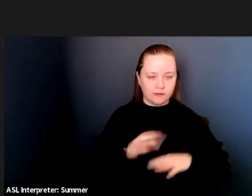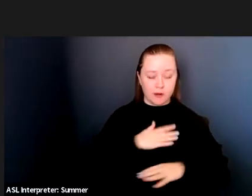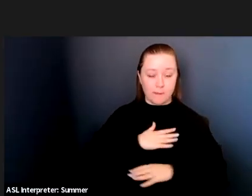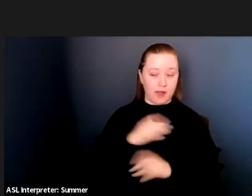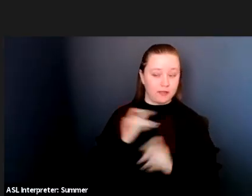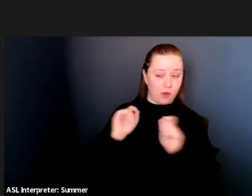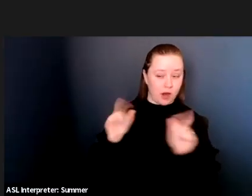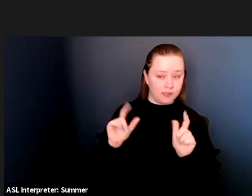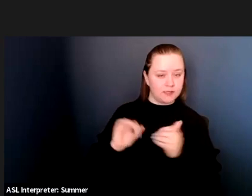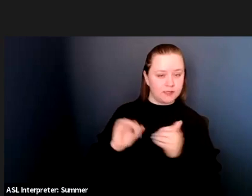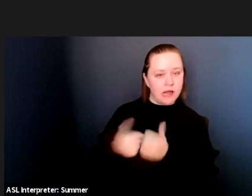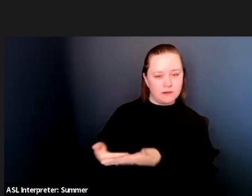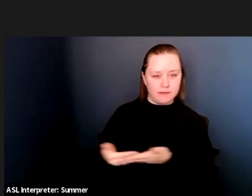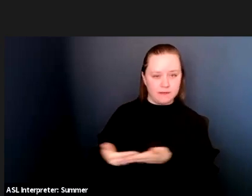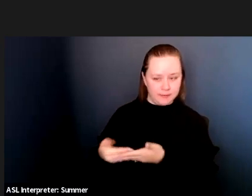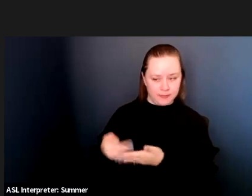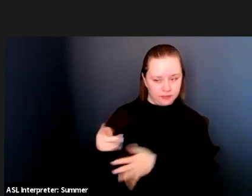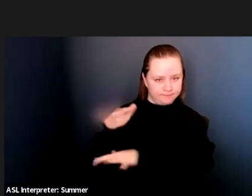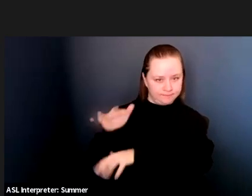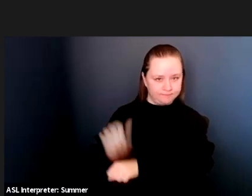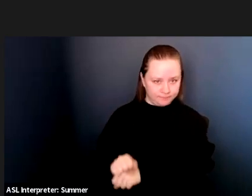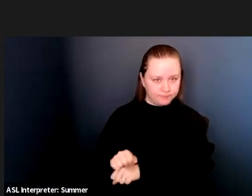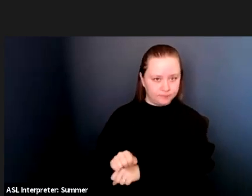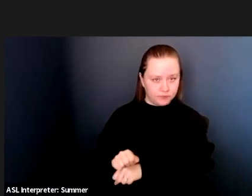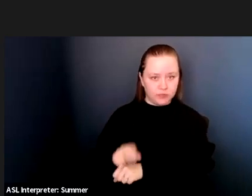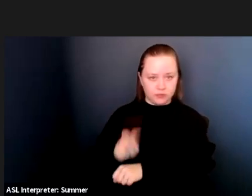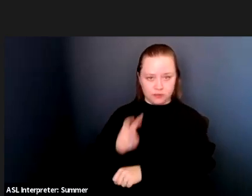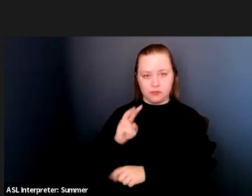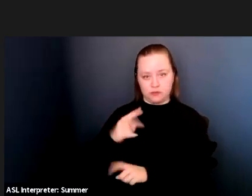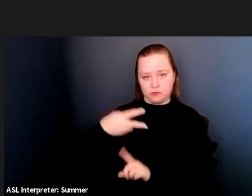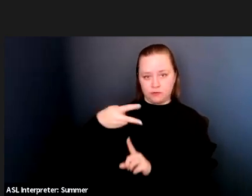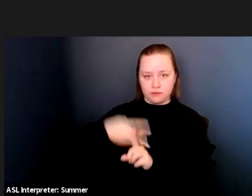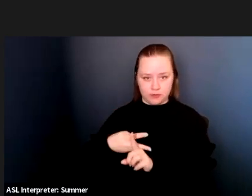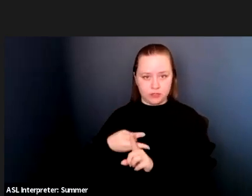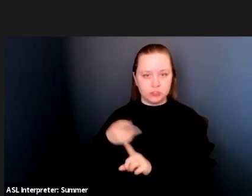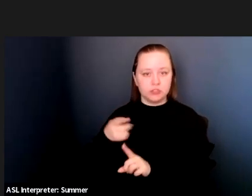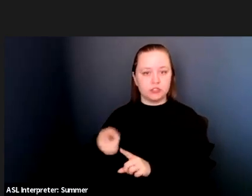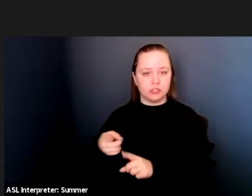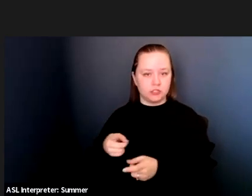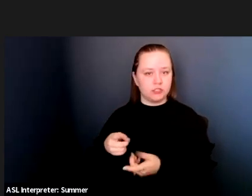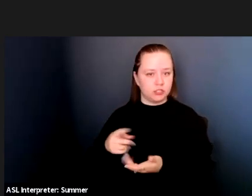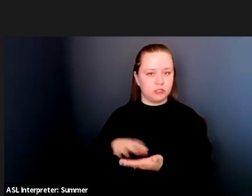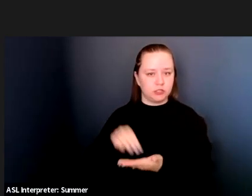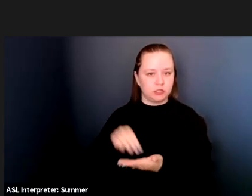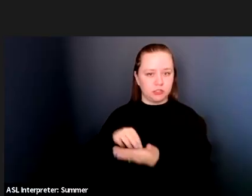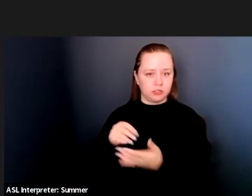At two months old, she learned to stiffen her body to make it easier for her to lift.